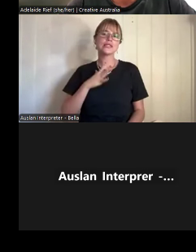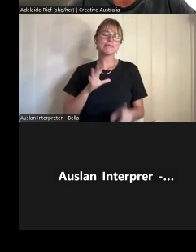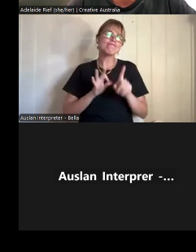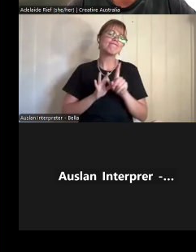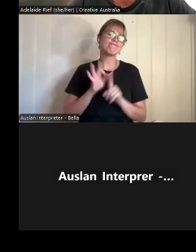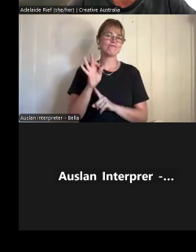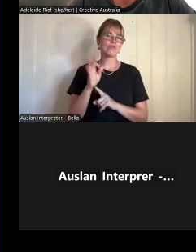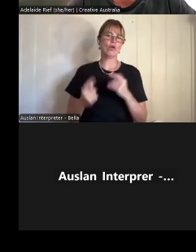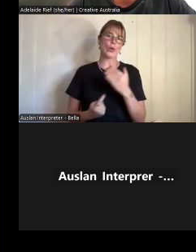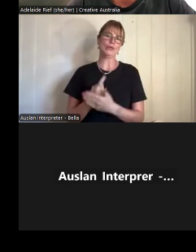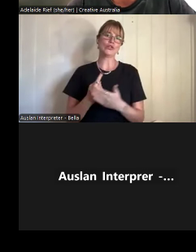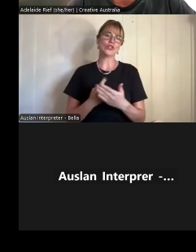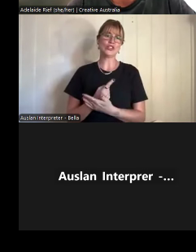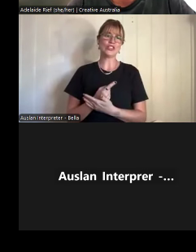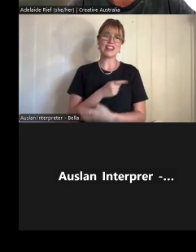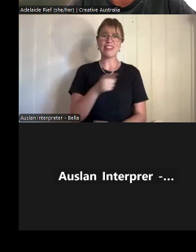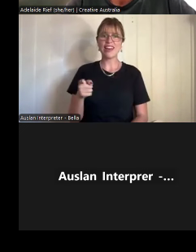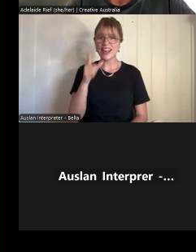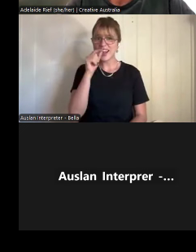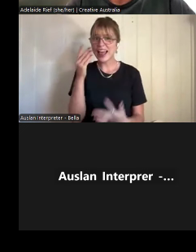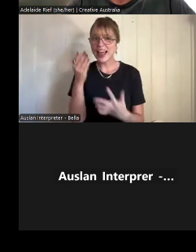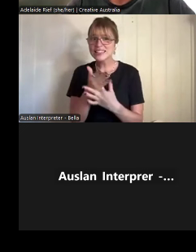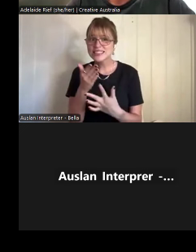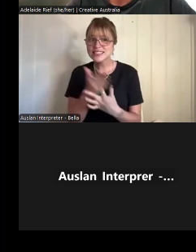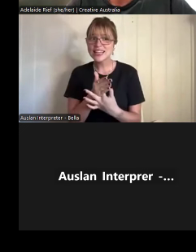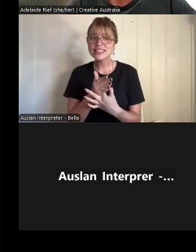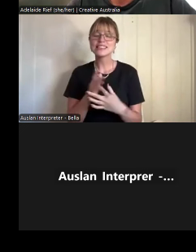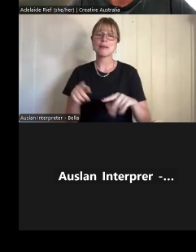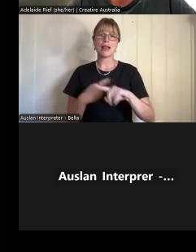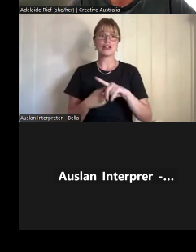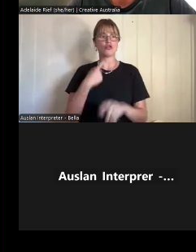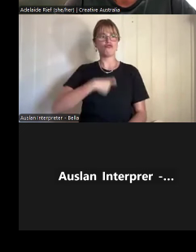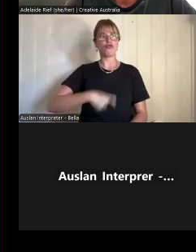those artists and arts workers have access to and the roles that they're able to take up as a result